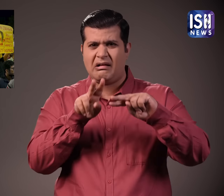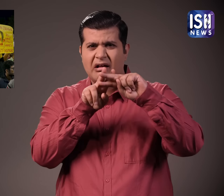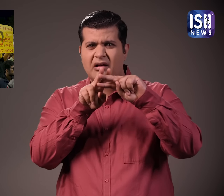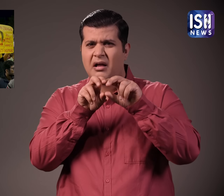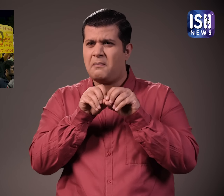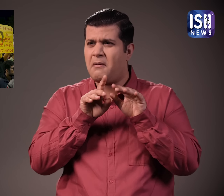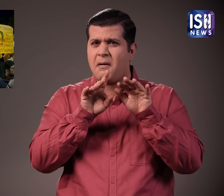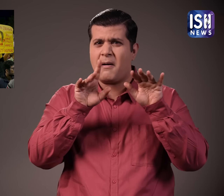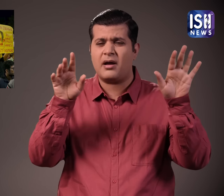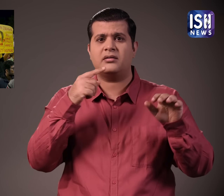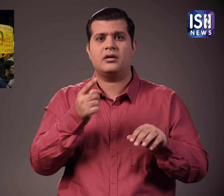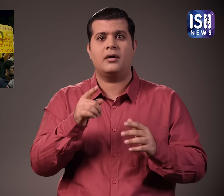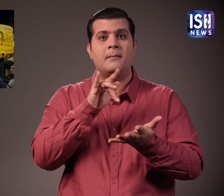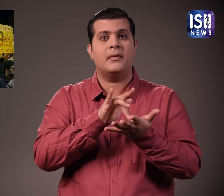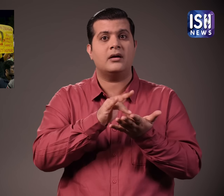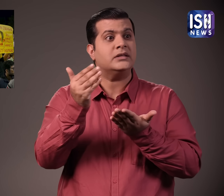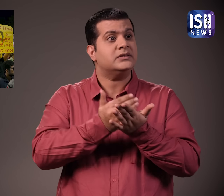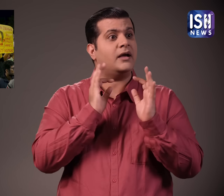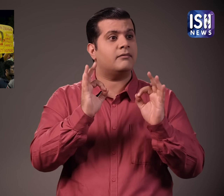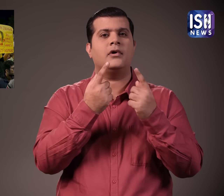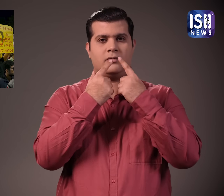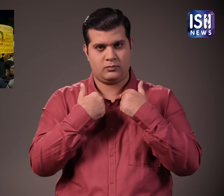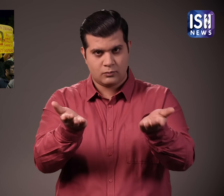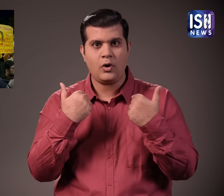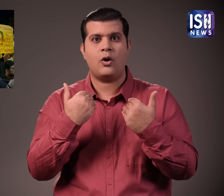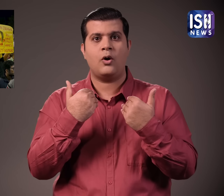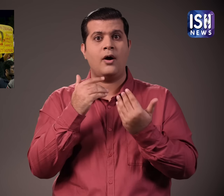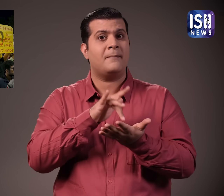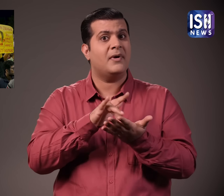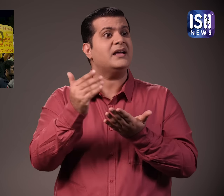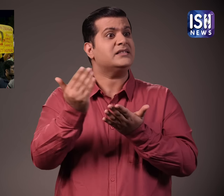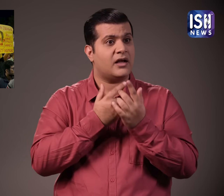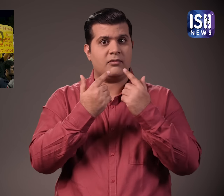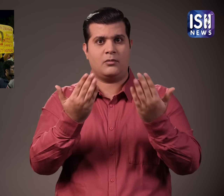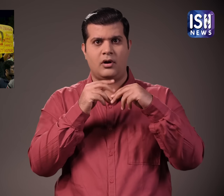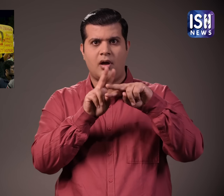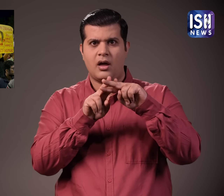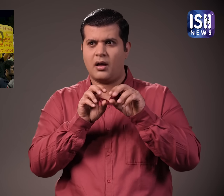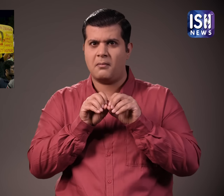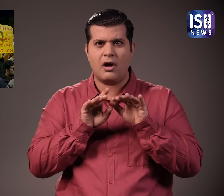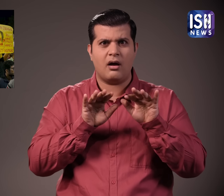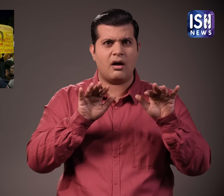There's a hashtag that has gone viral which says UB or Kaha. Tell us what other place is safe now.